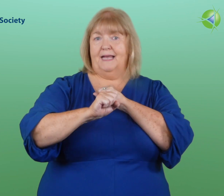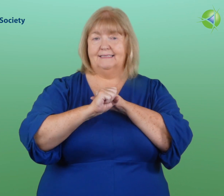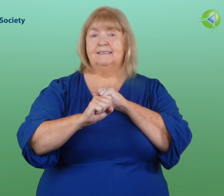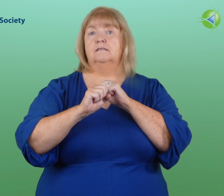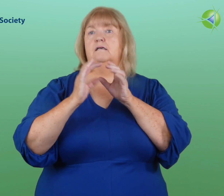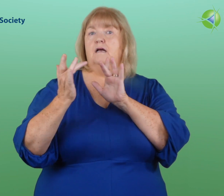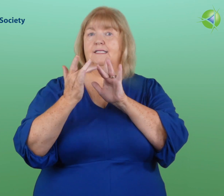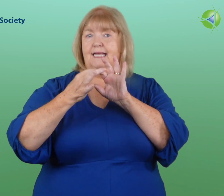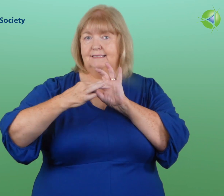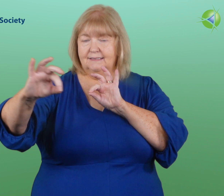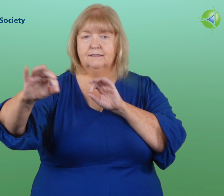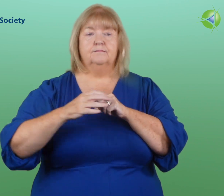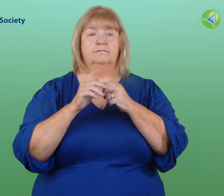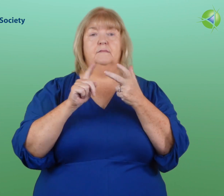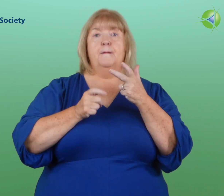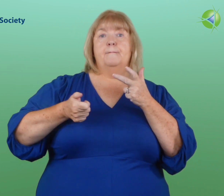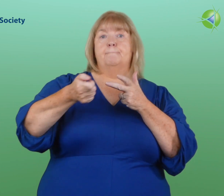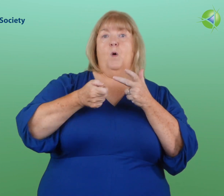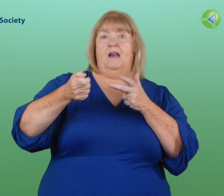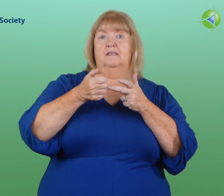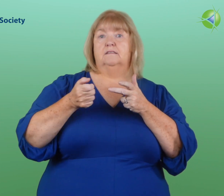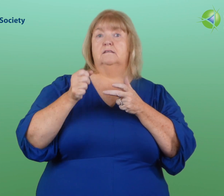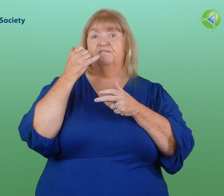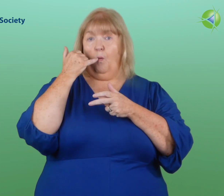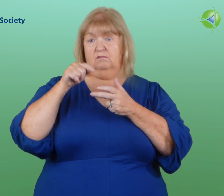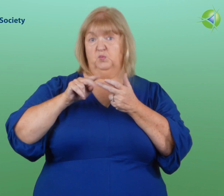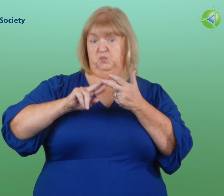a broadband connection, or